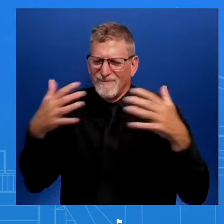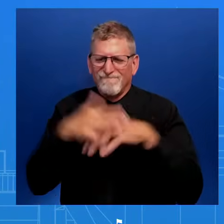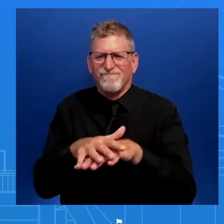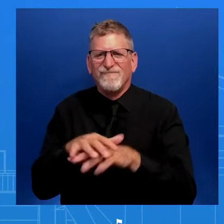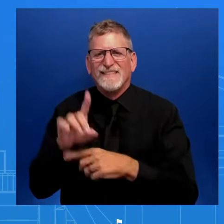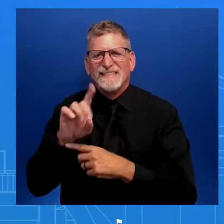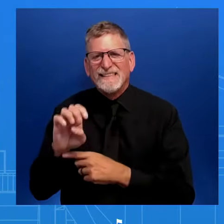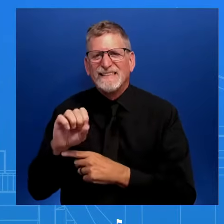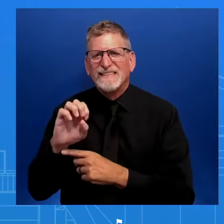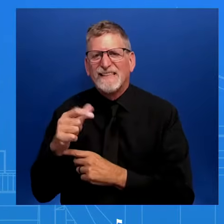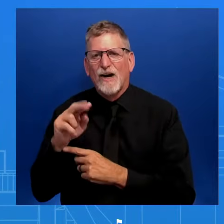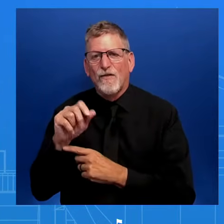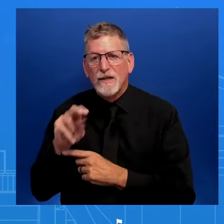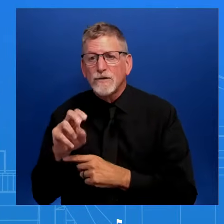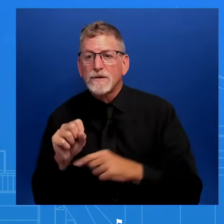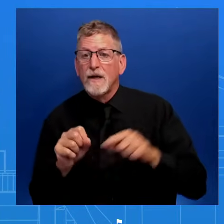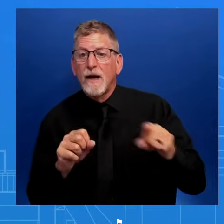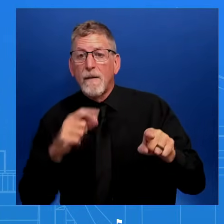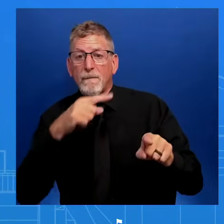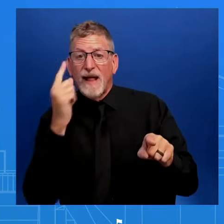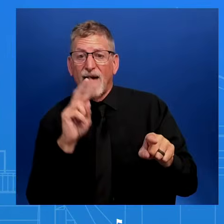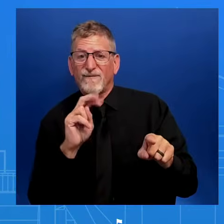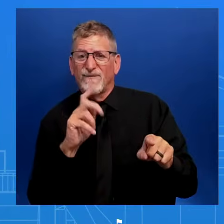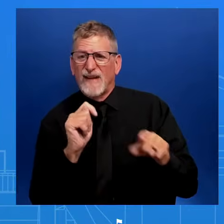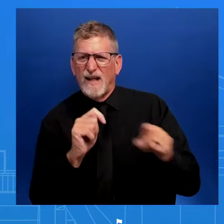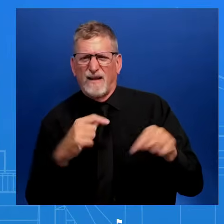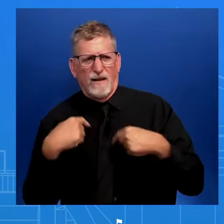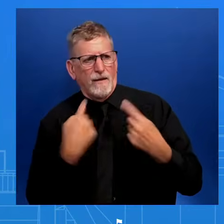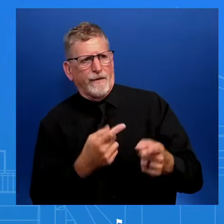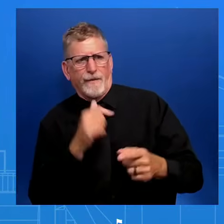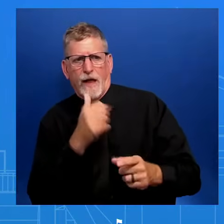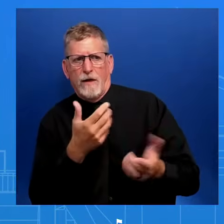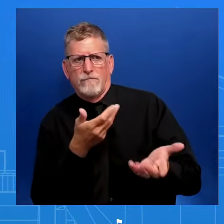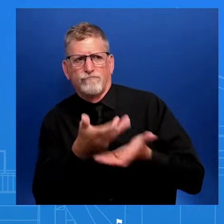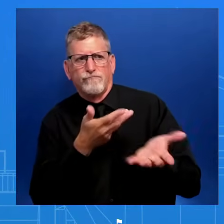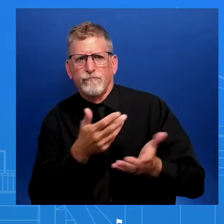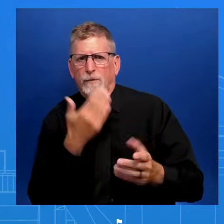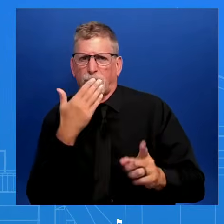Go ahead. The Press: Thanks, Karine. And thanks, Abdullah, for your help over the years.